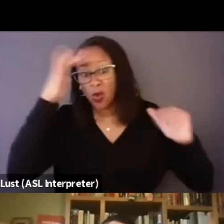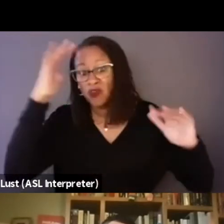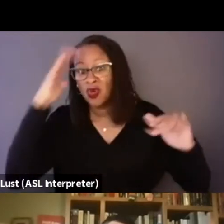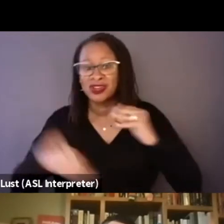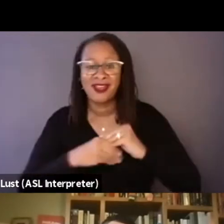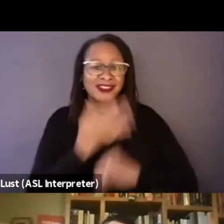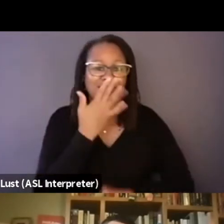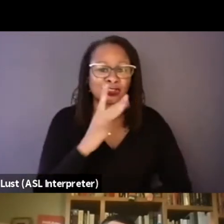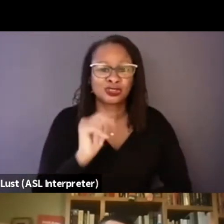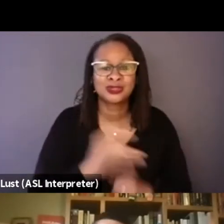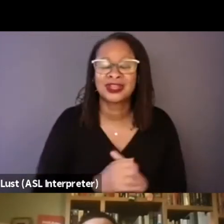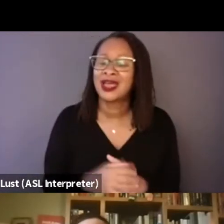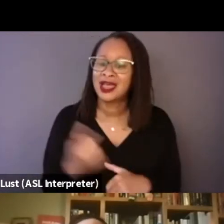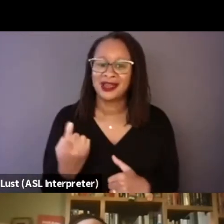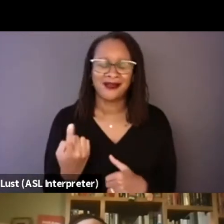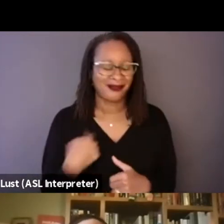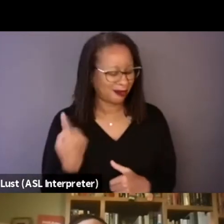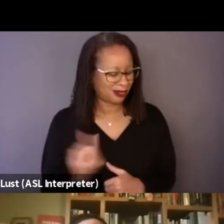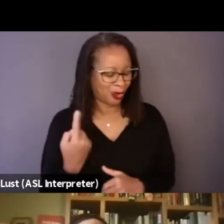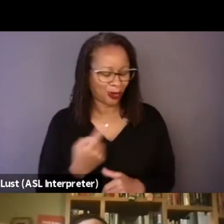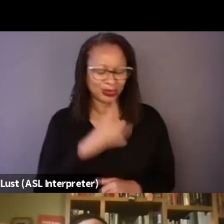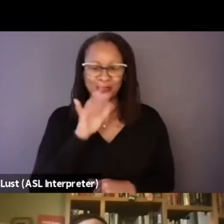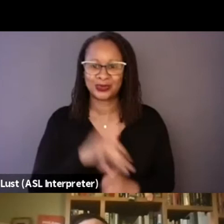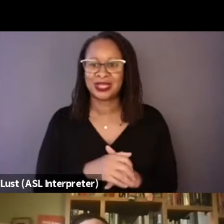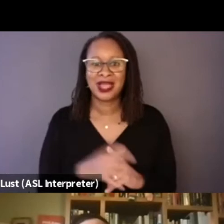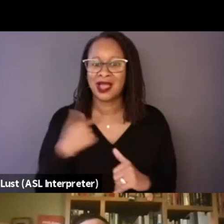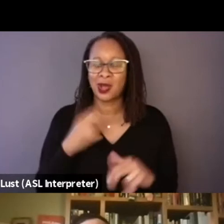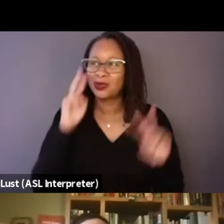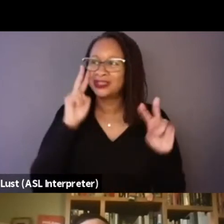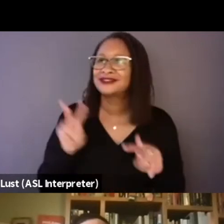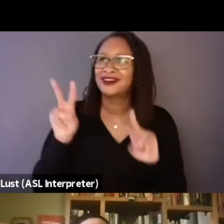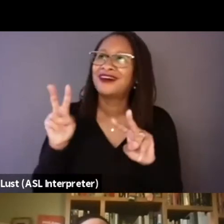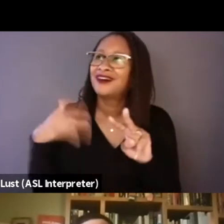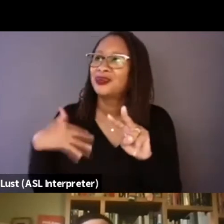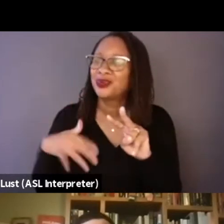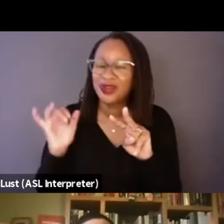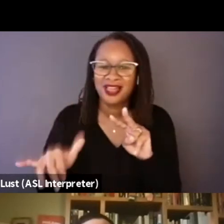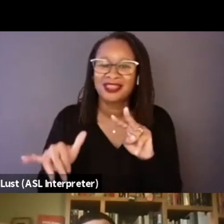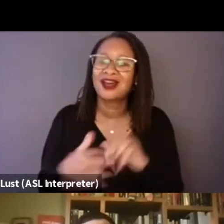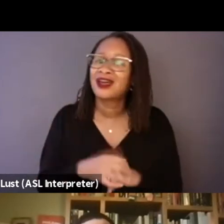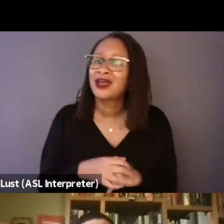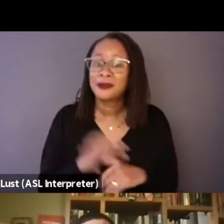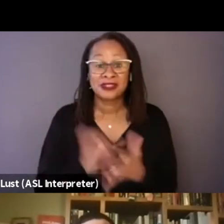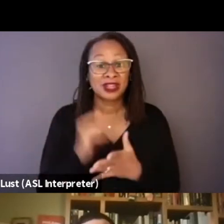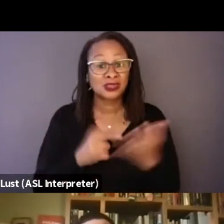And I was always really- I always admired that. I think that's what gives them their strength,